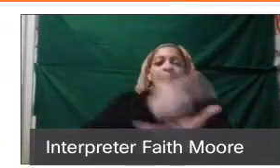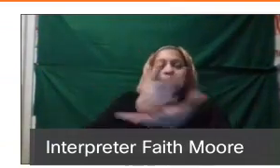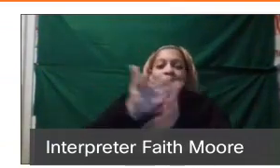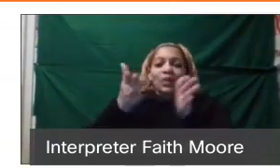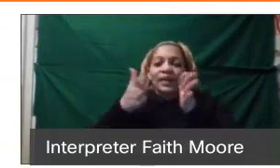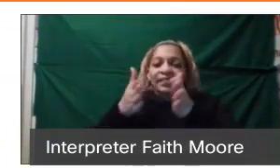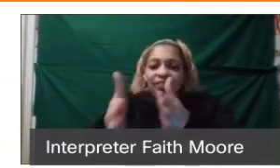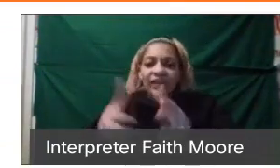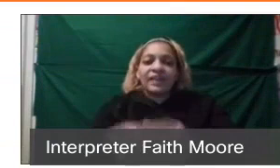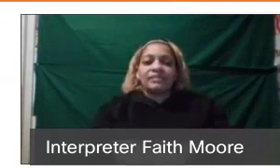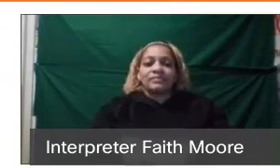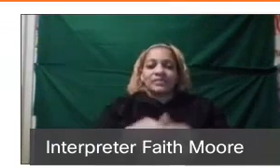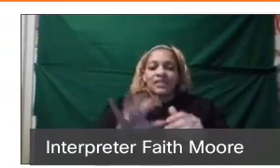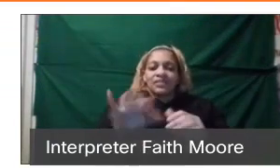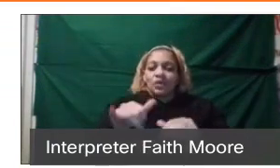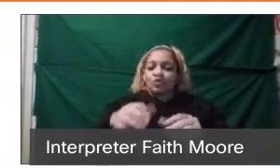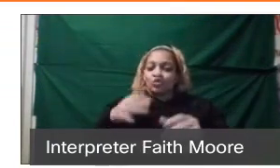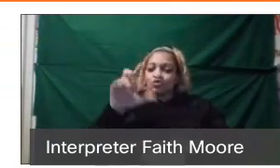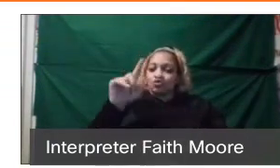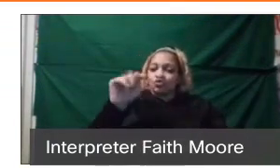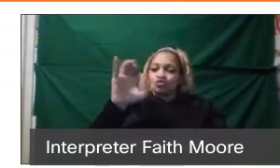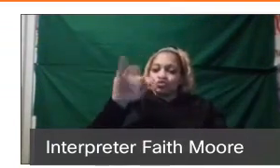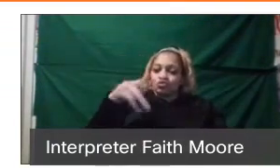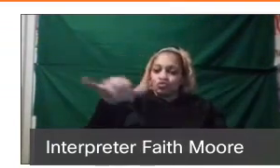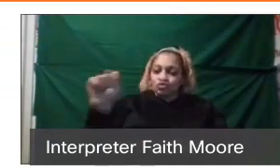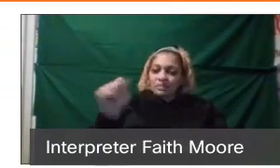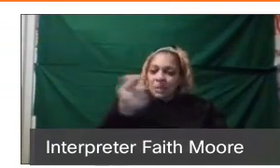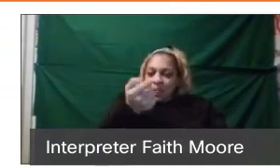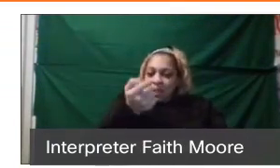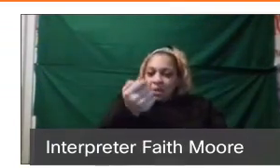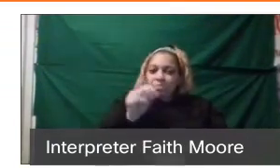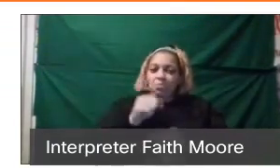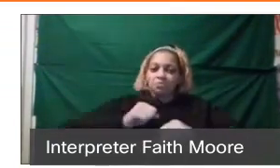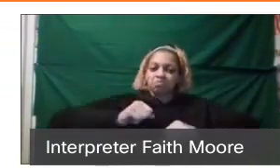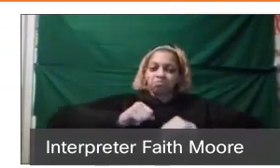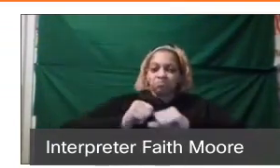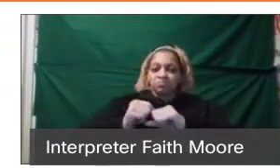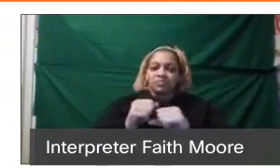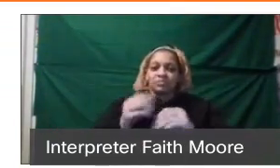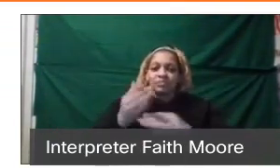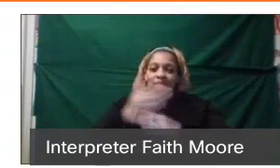Rumble strips and sort of we have a little bit of space to work with between the trail and the face of these buildings.